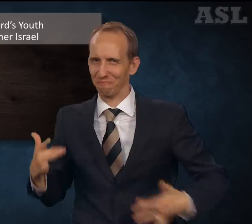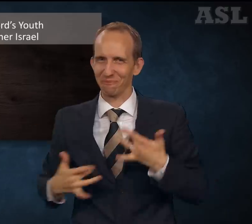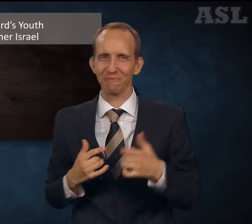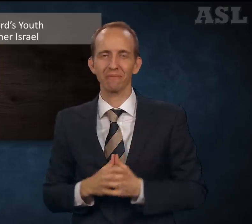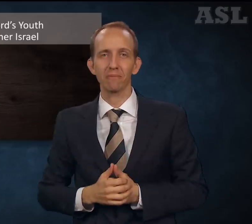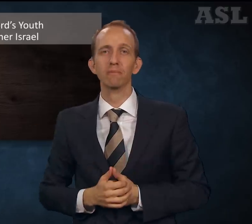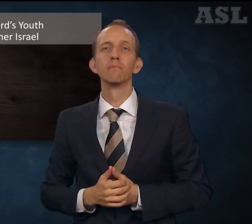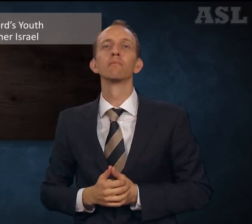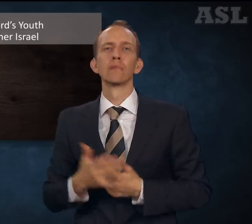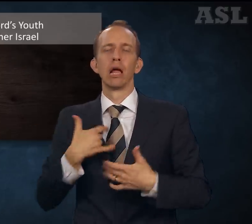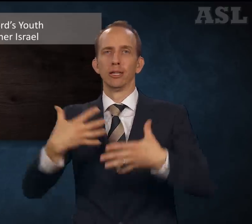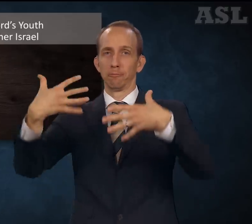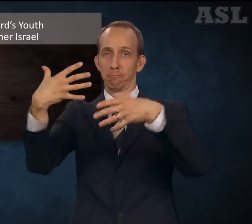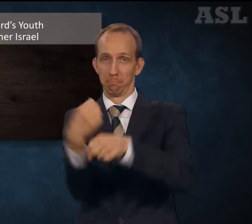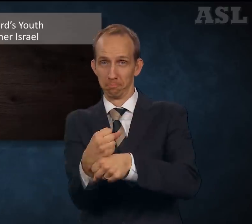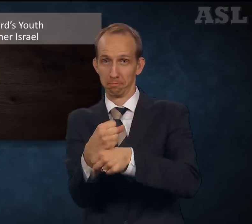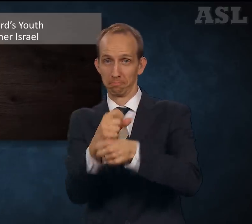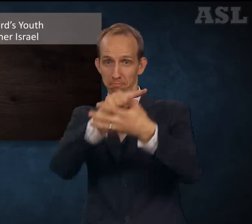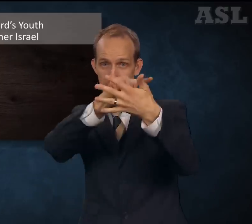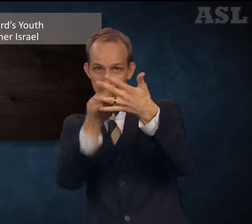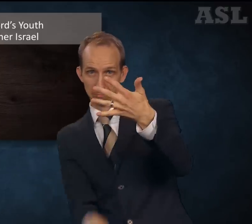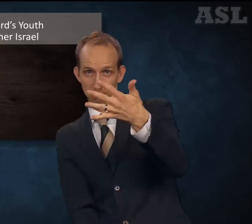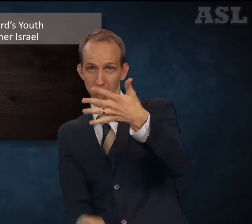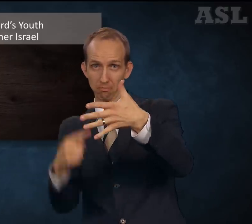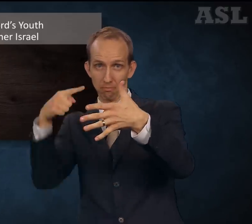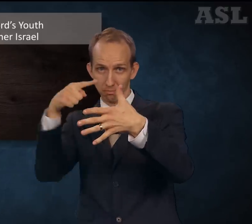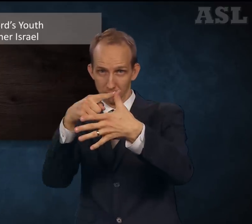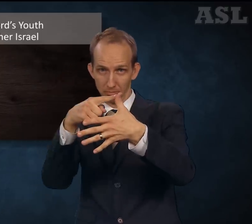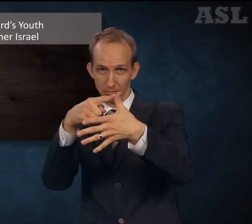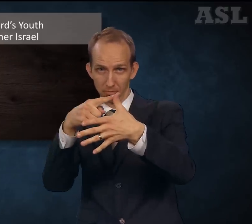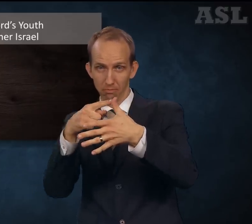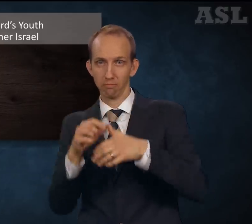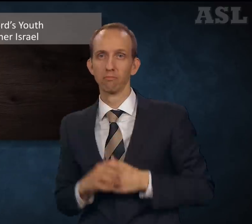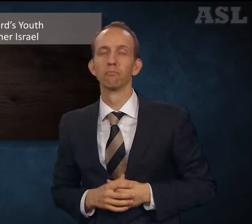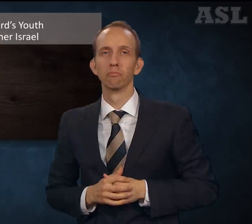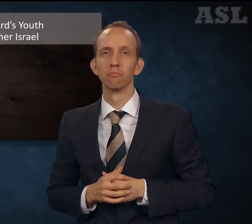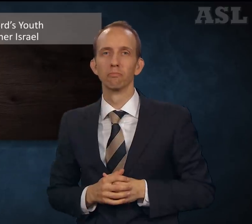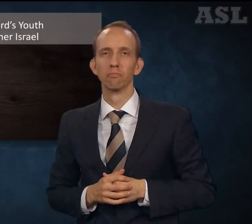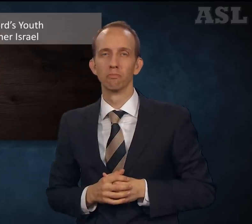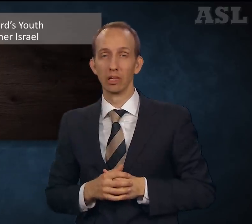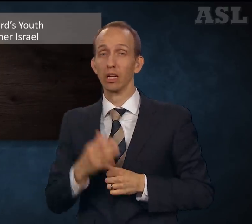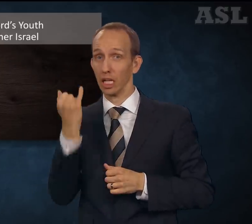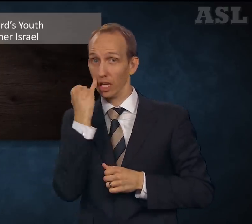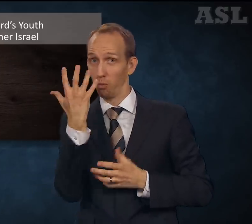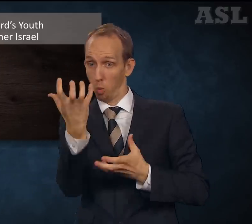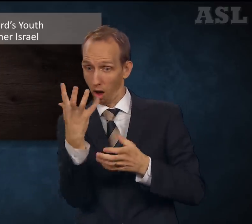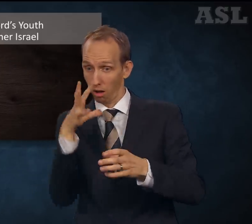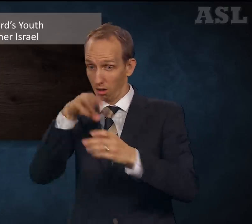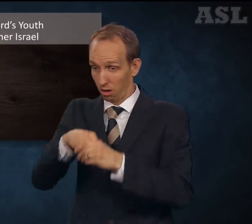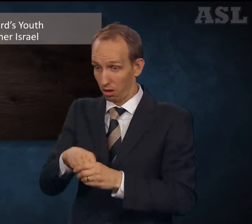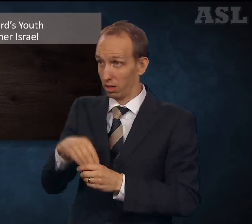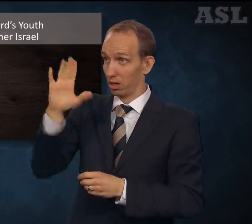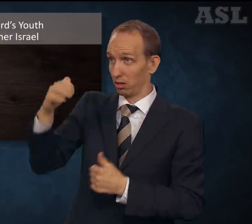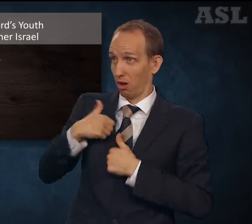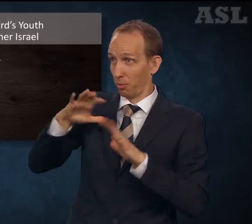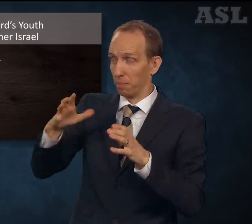REVIEWING MY FIVE INVITATIONS